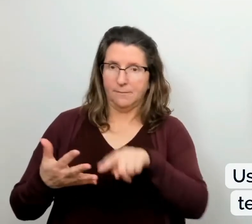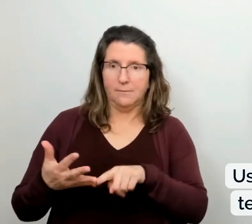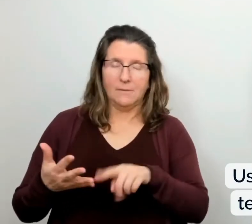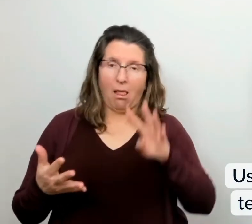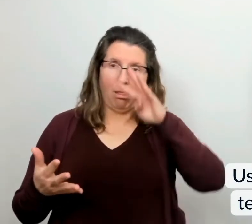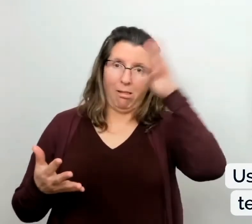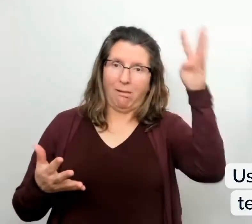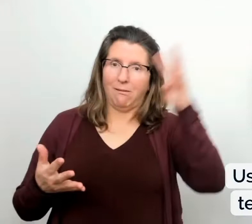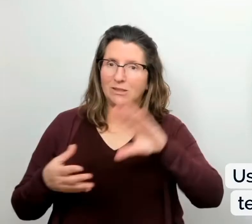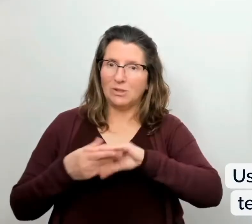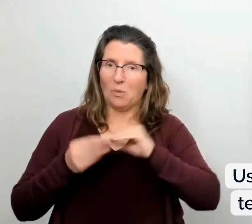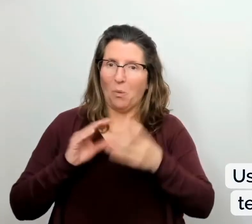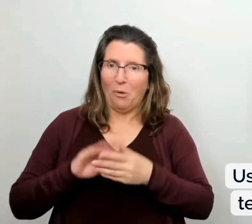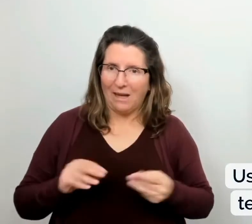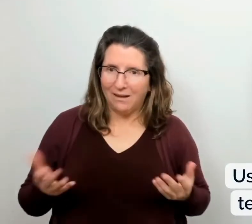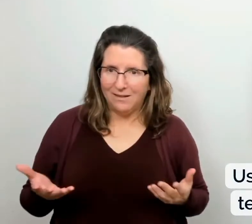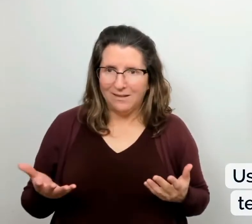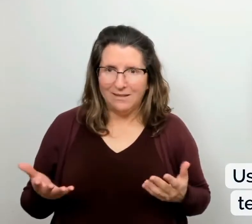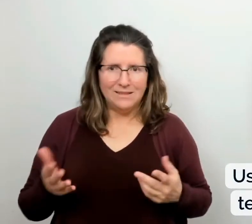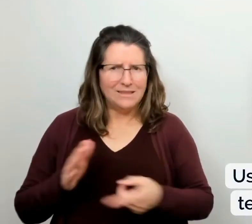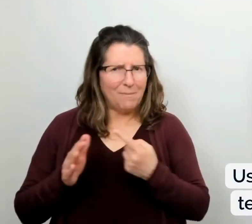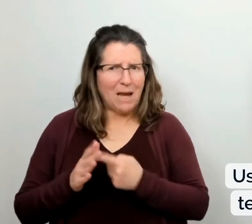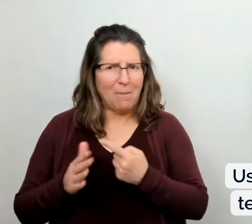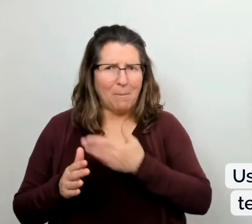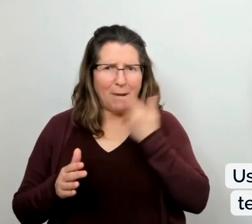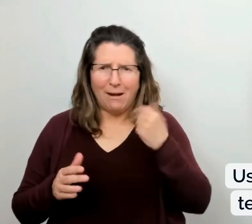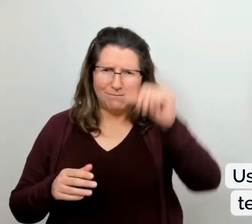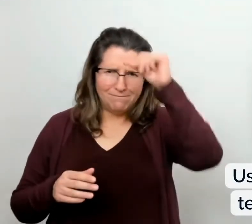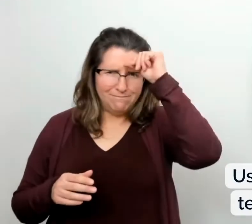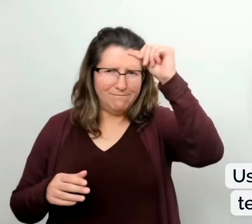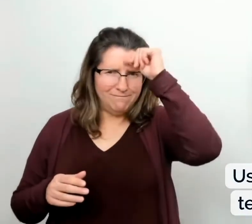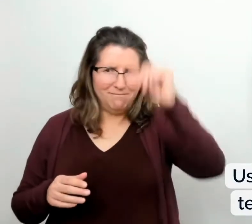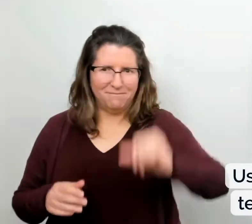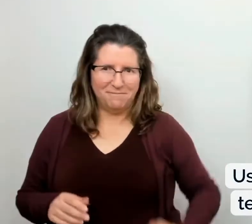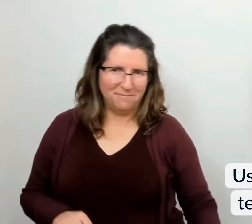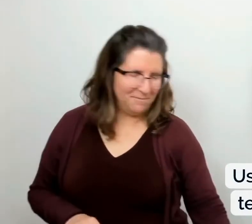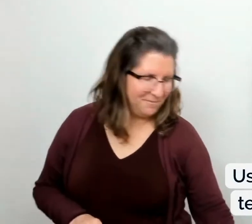then create a story around that word. This level of engagement helps with retention.